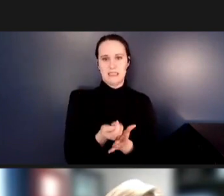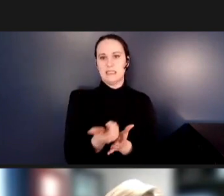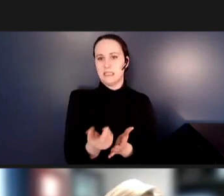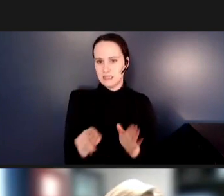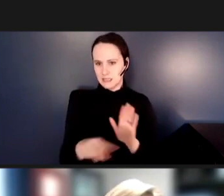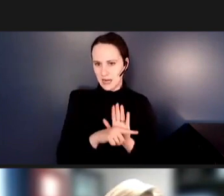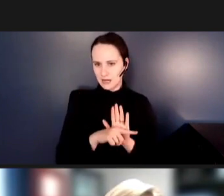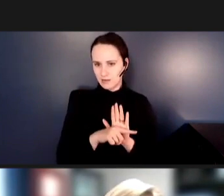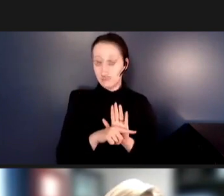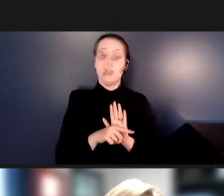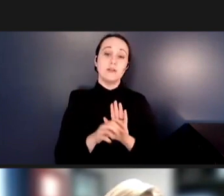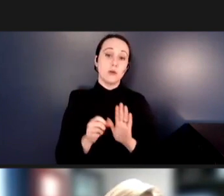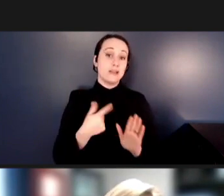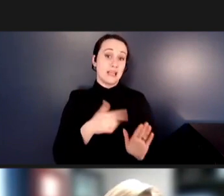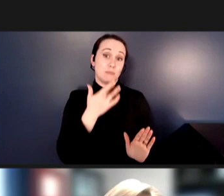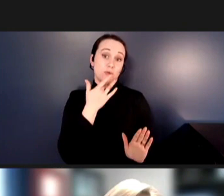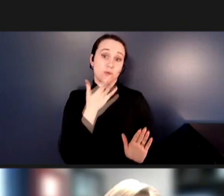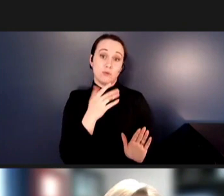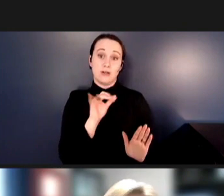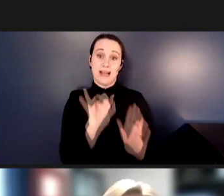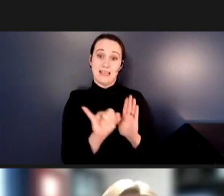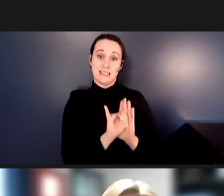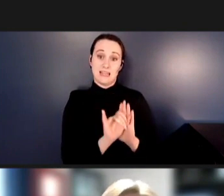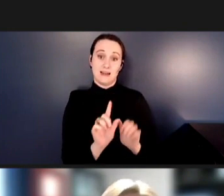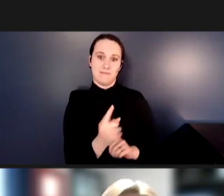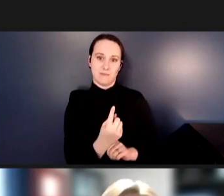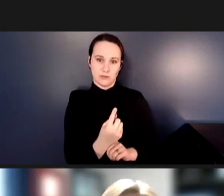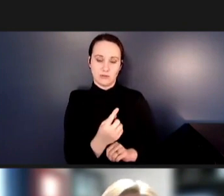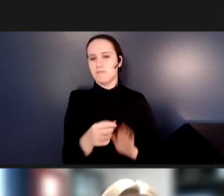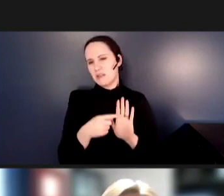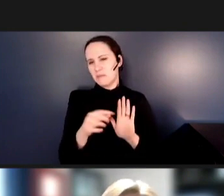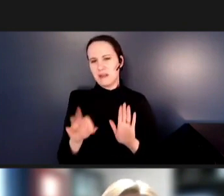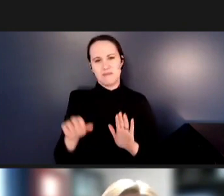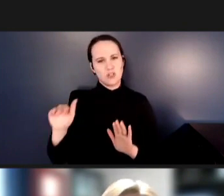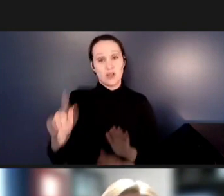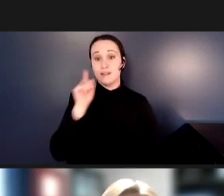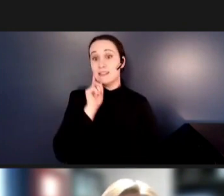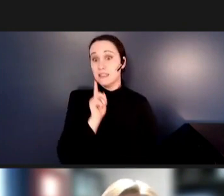as we're trying to be sensitive and say you have a child who is deaf, just want to say no,